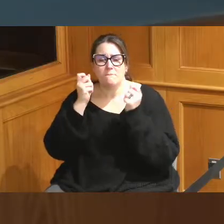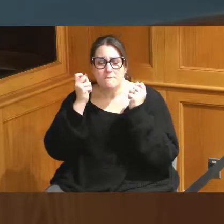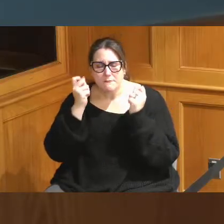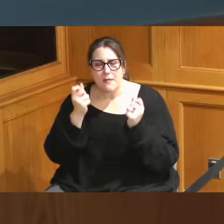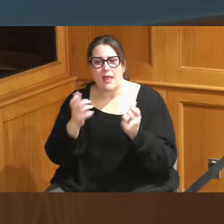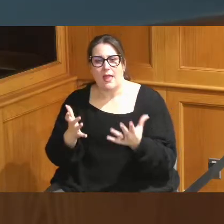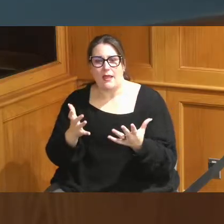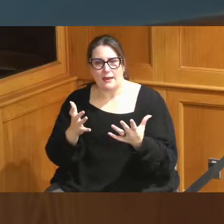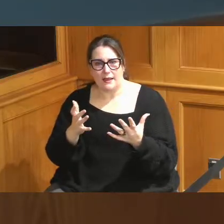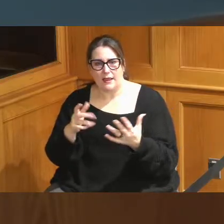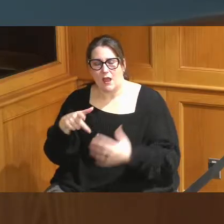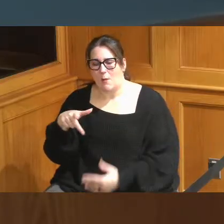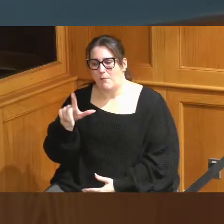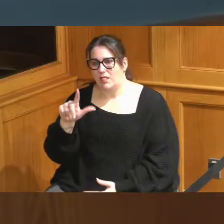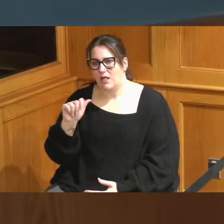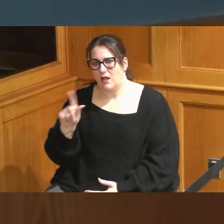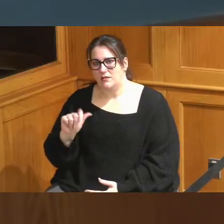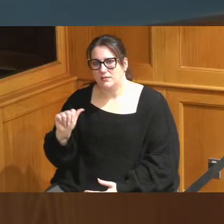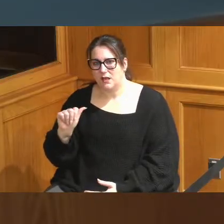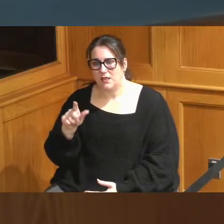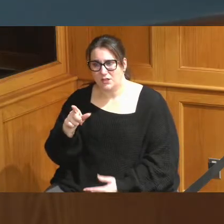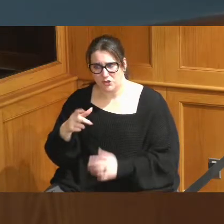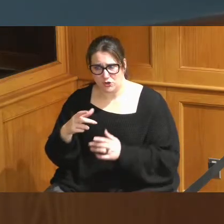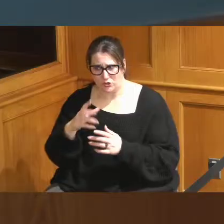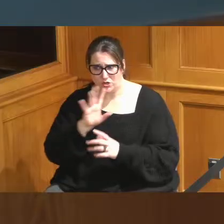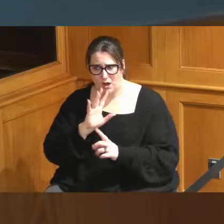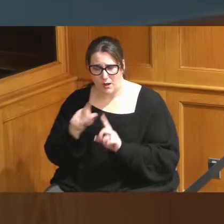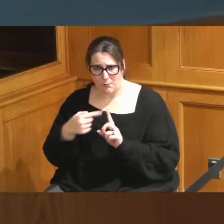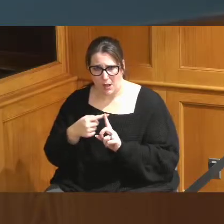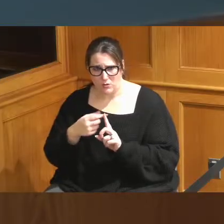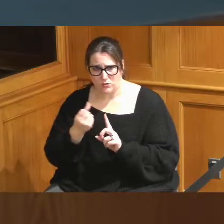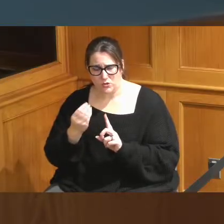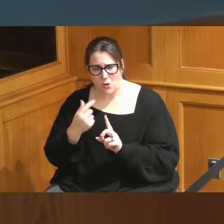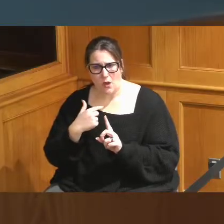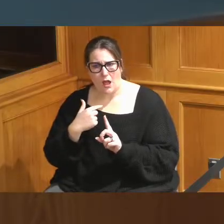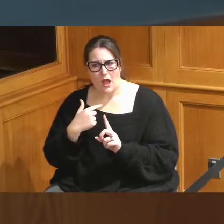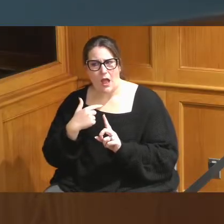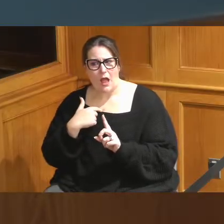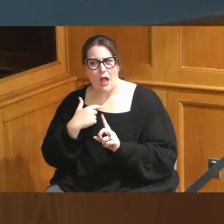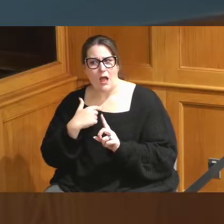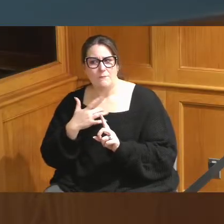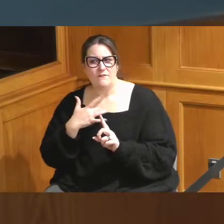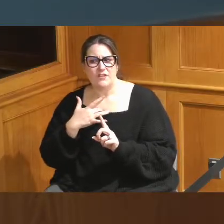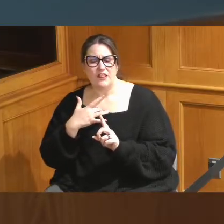the plazas that you're referring to. So, I am just struck by it. It's a little disconcerting